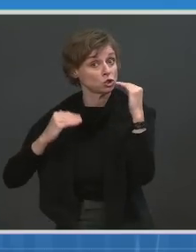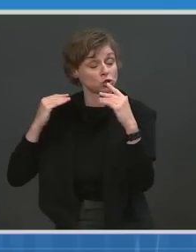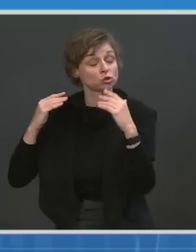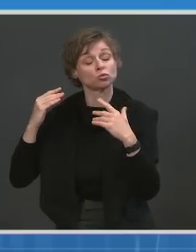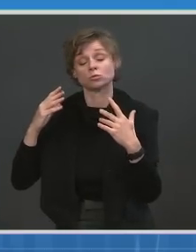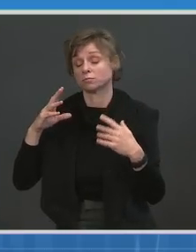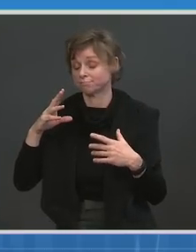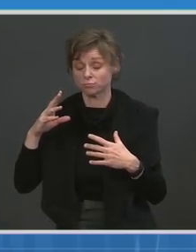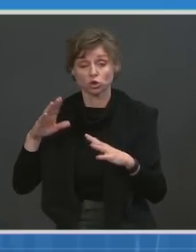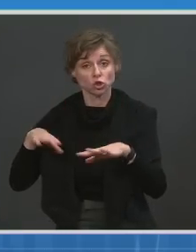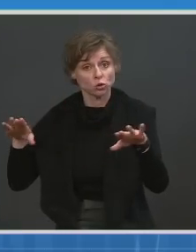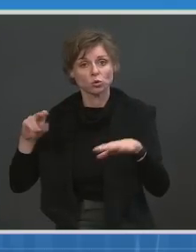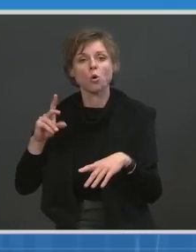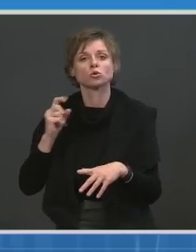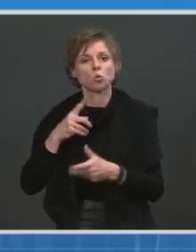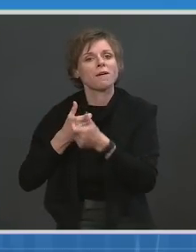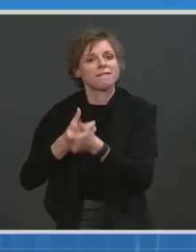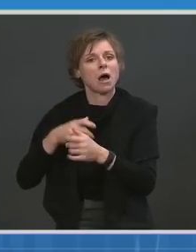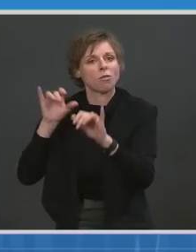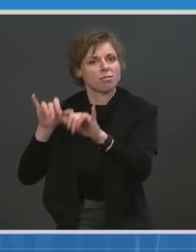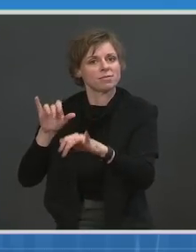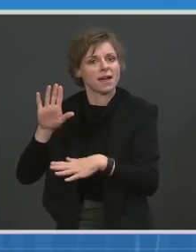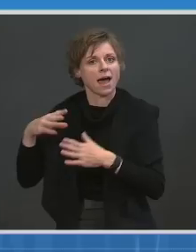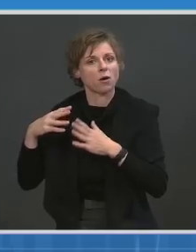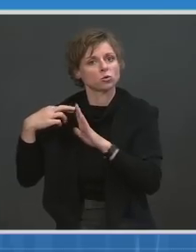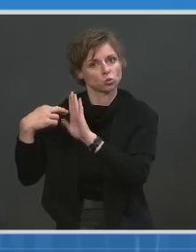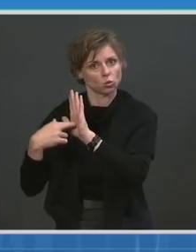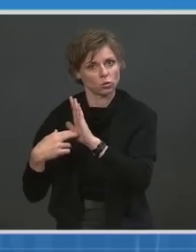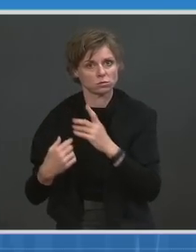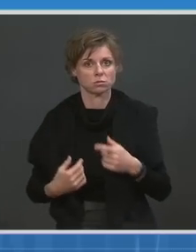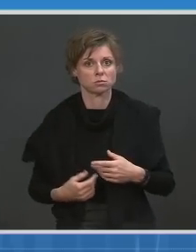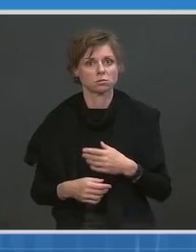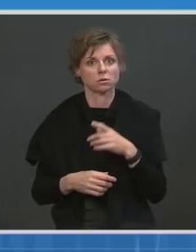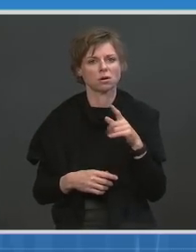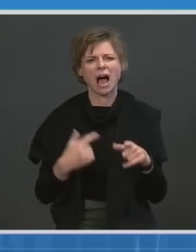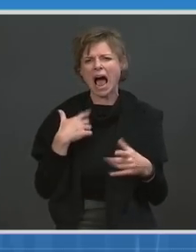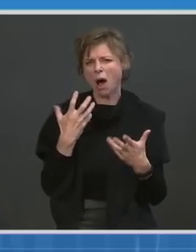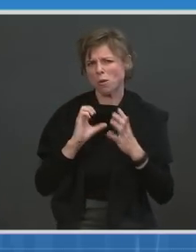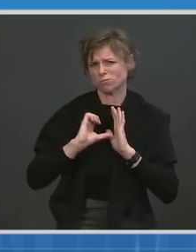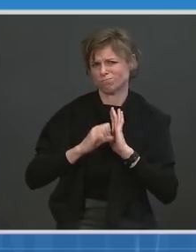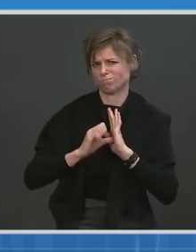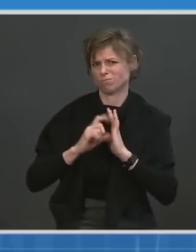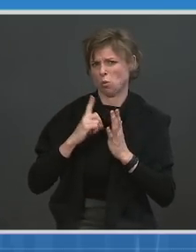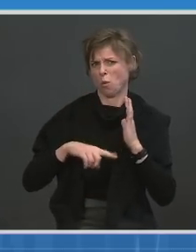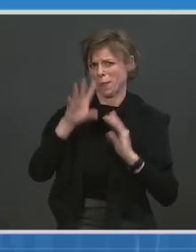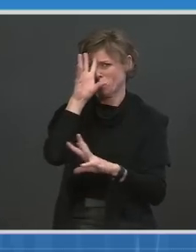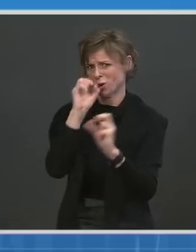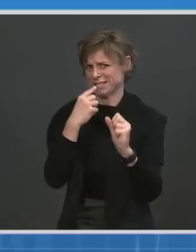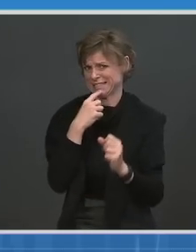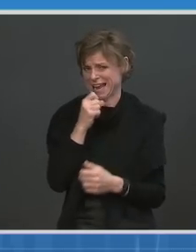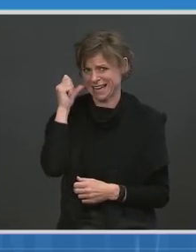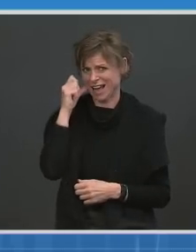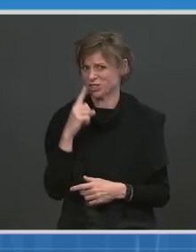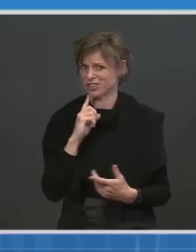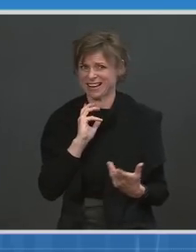Mr. Zients: I just want to reiterate what the President said yesterday, which is consistent with what Dr. Fauci just said, which is: